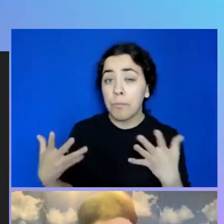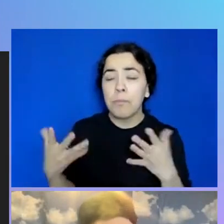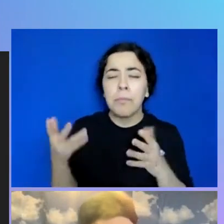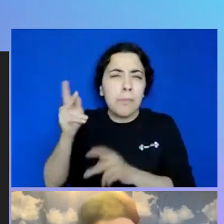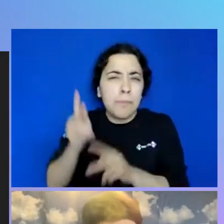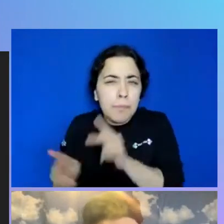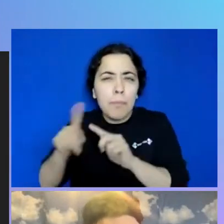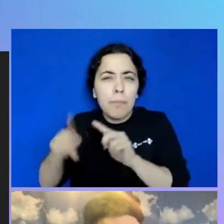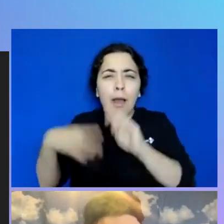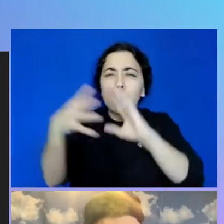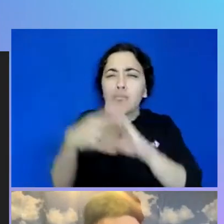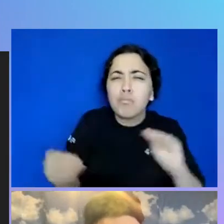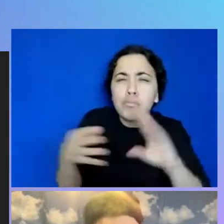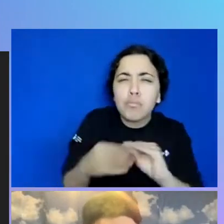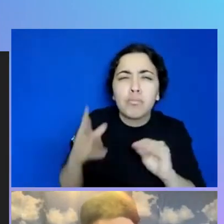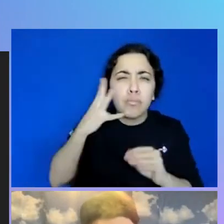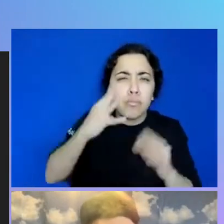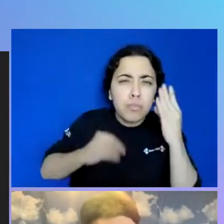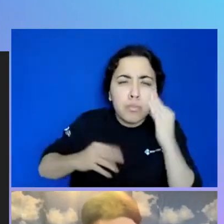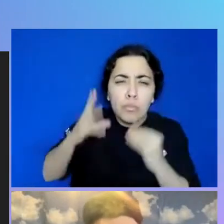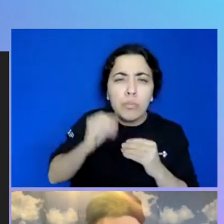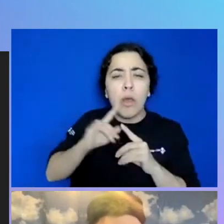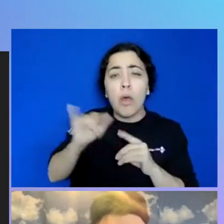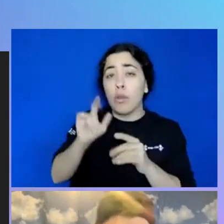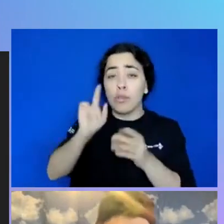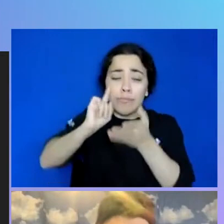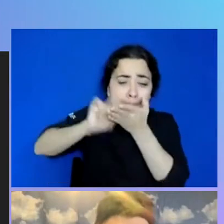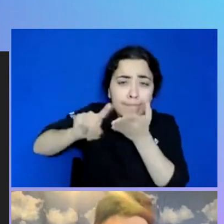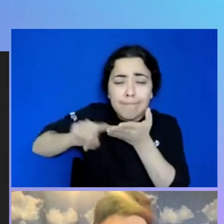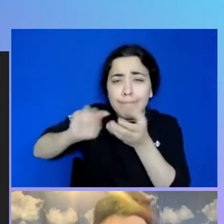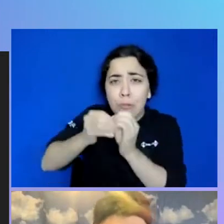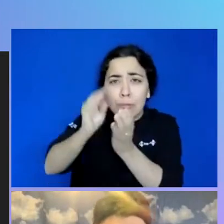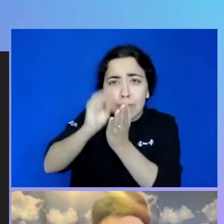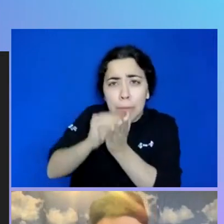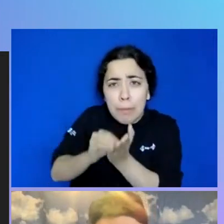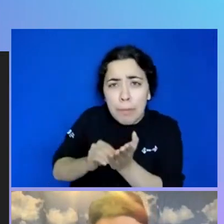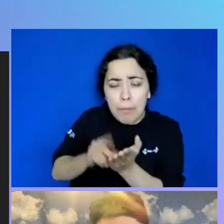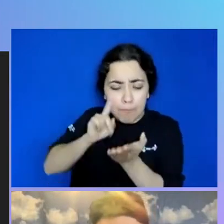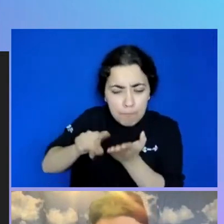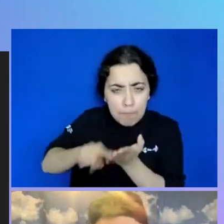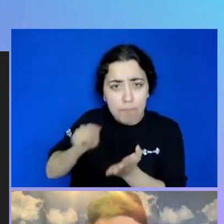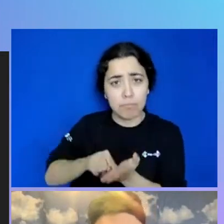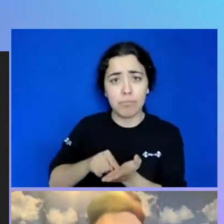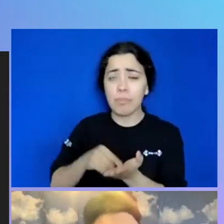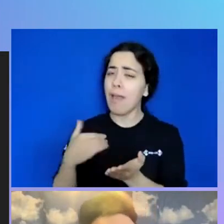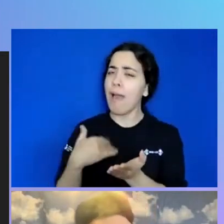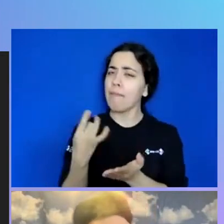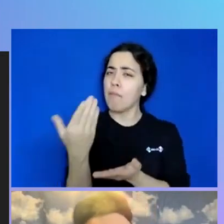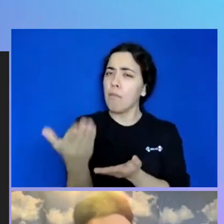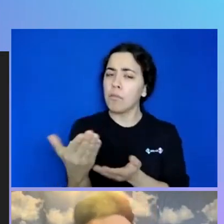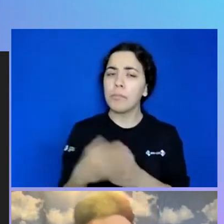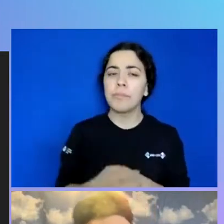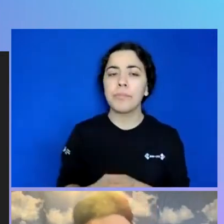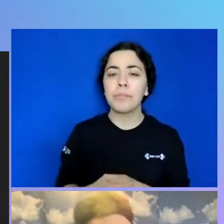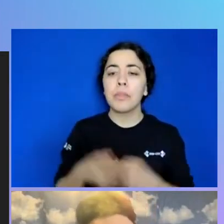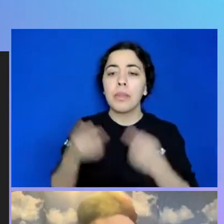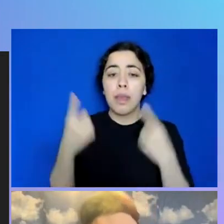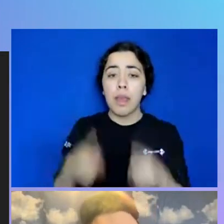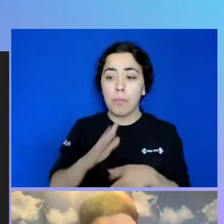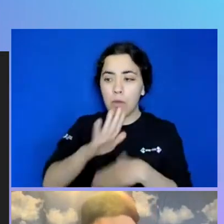it's also about data. So we do have some data and I'm in this story, uh, once we start putting